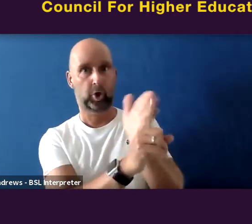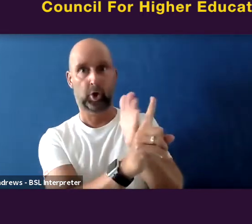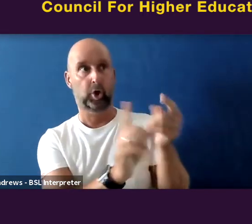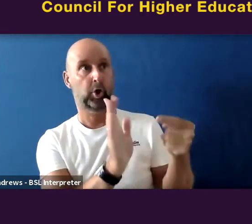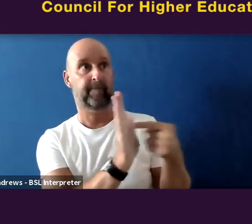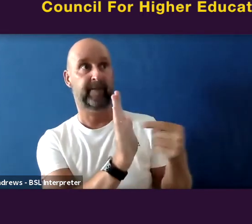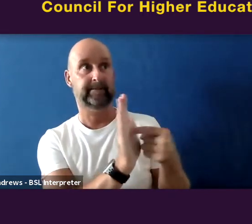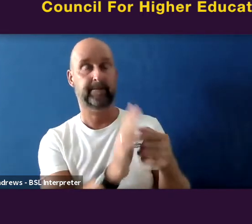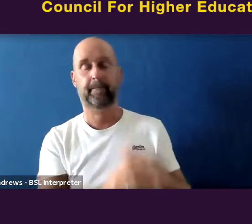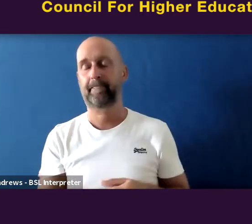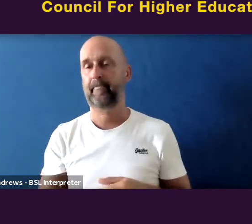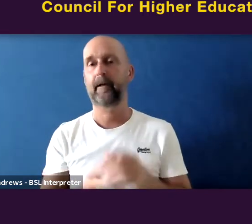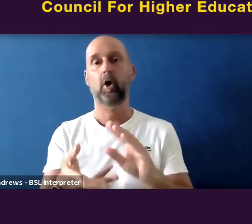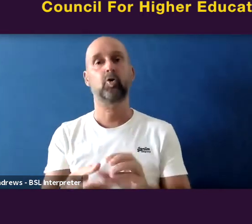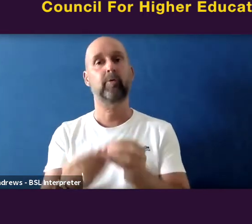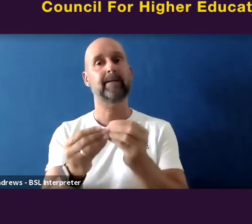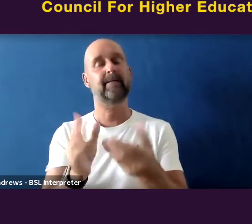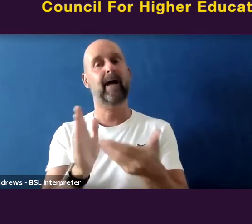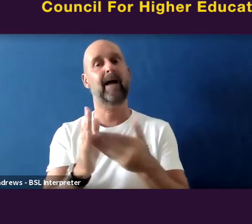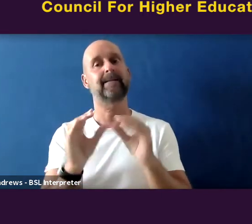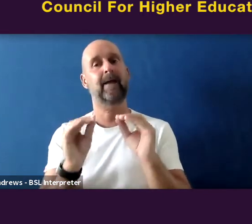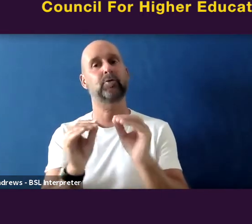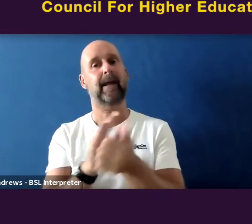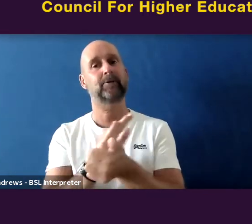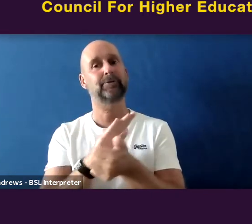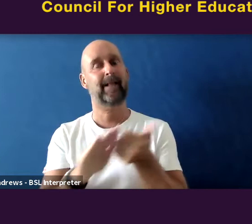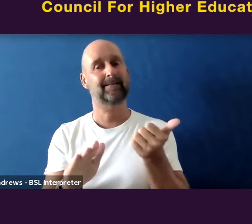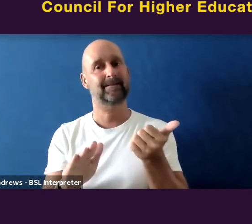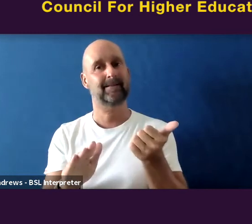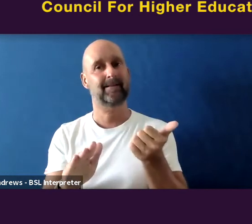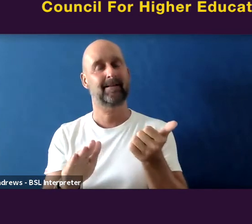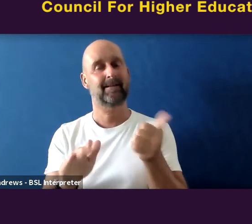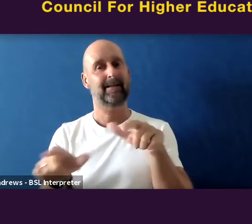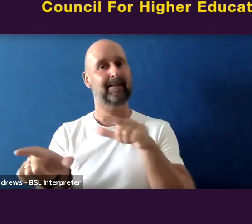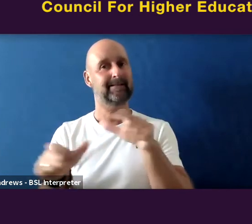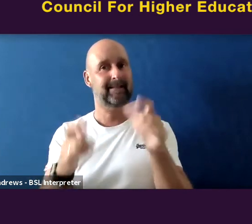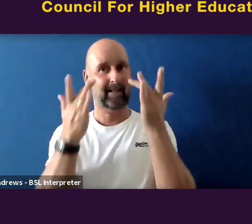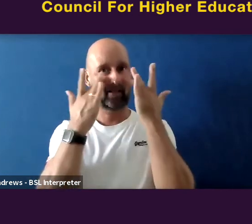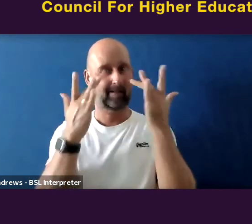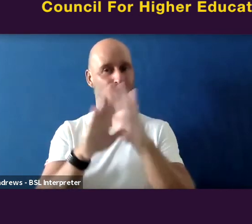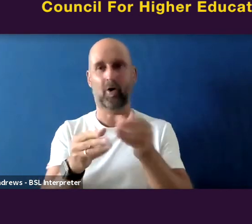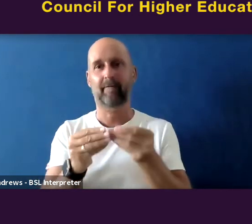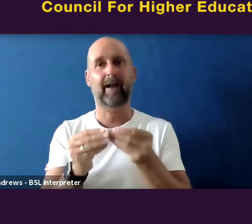Creative education skills are still clearly undervalued by politicians and